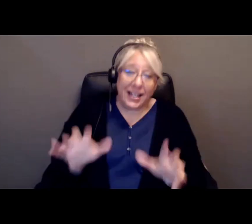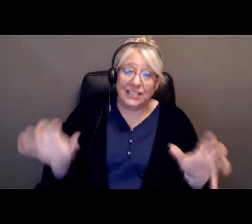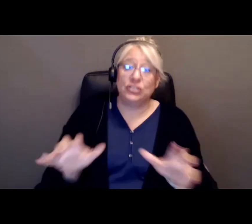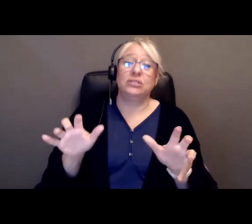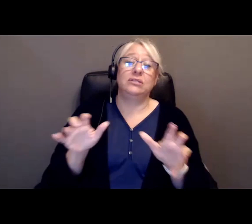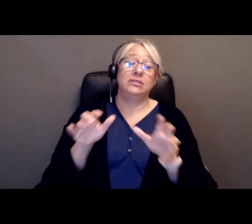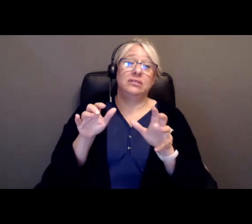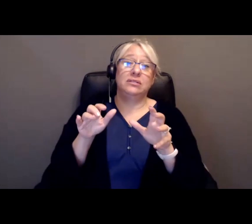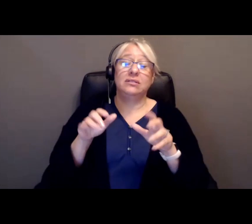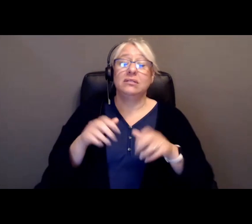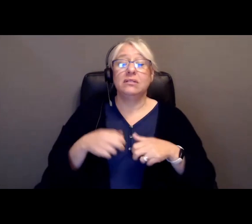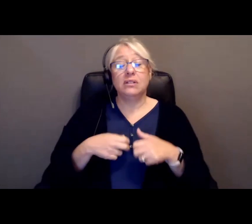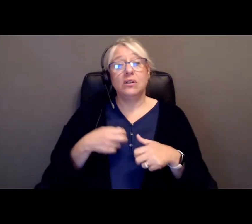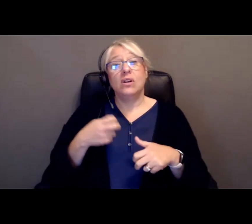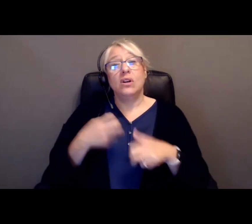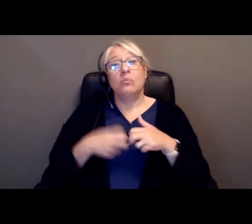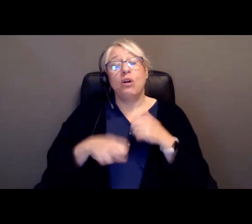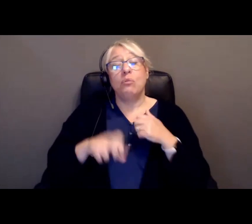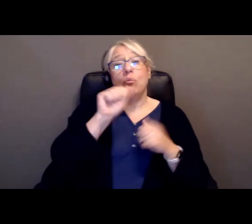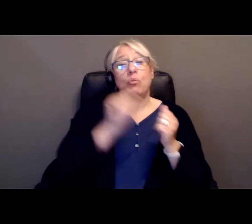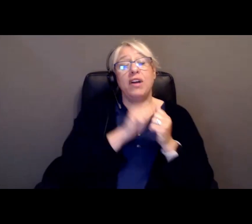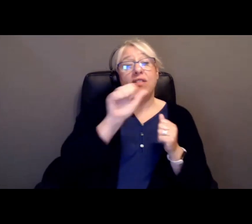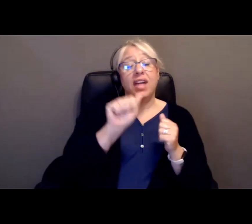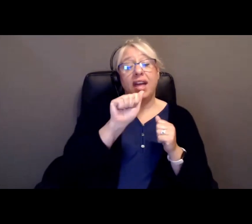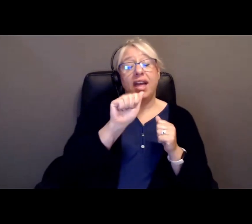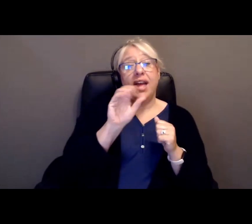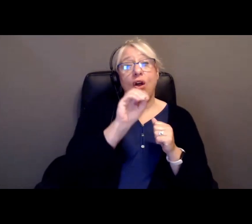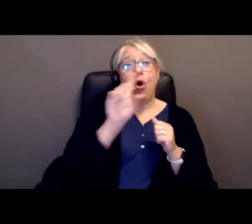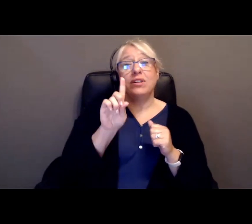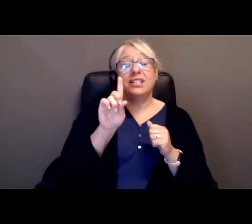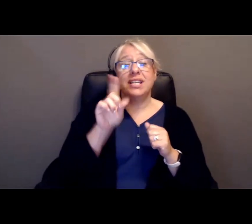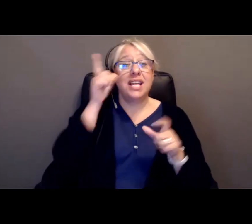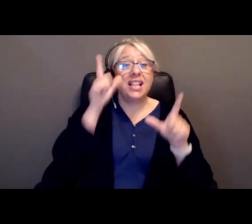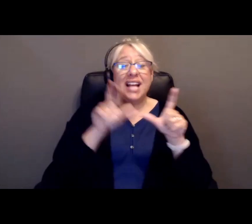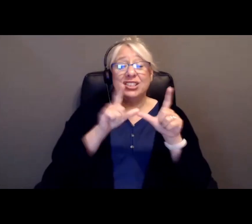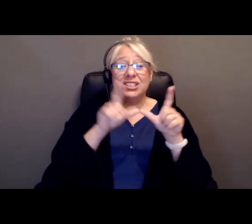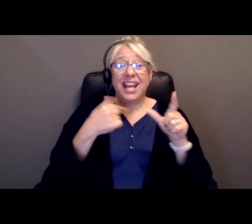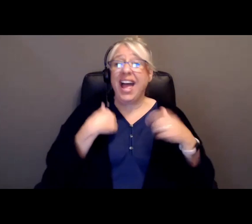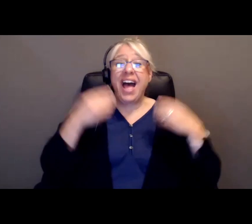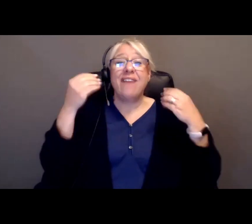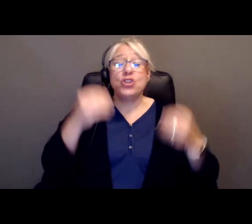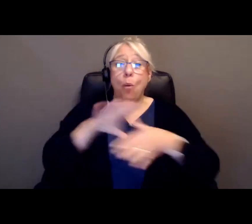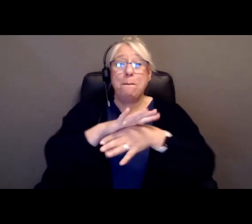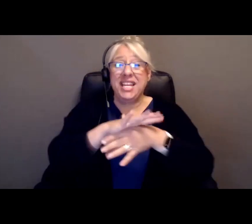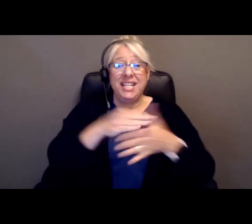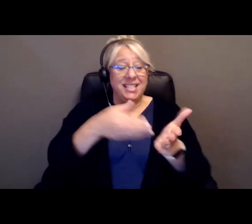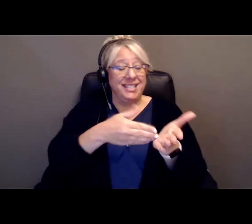The problem with the AODA legislation, it has no teeth. It doesn't really matter. People are